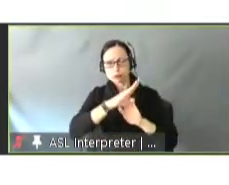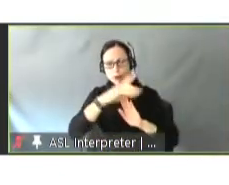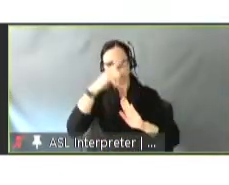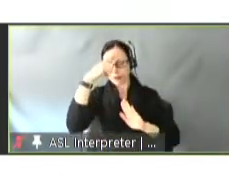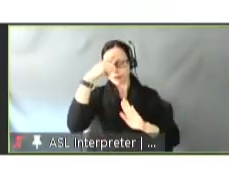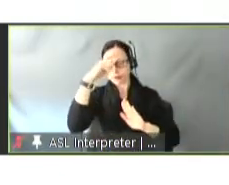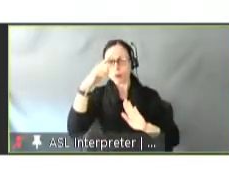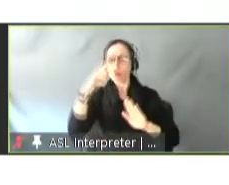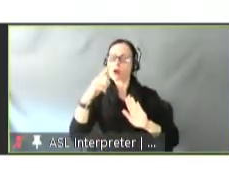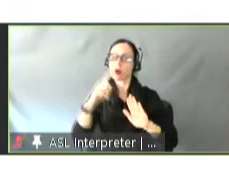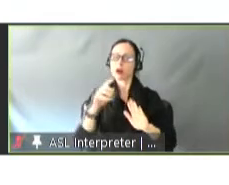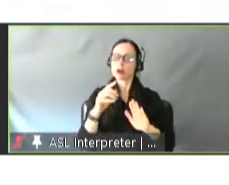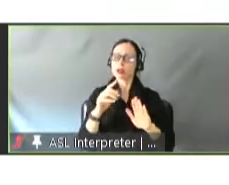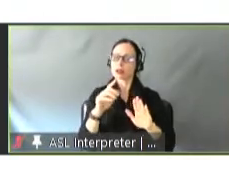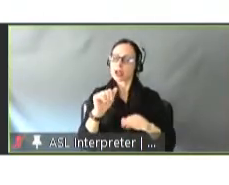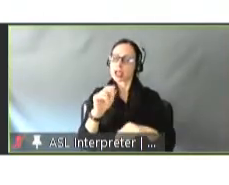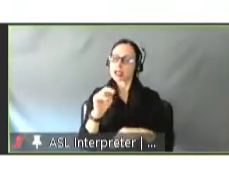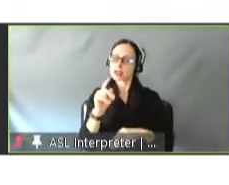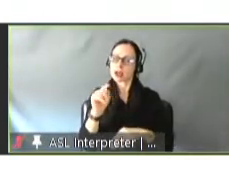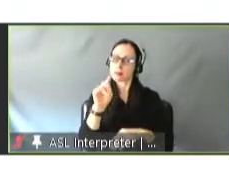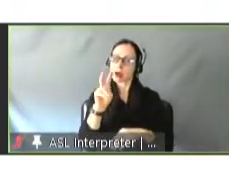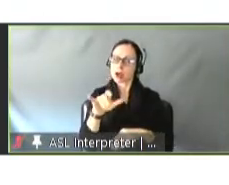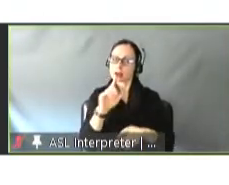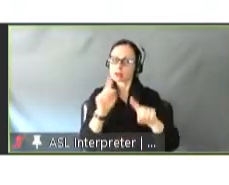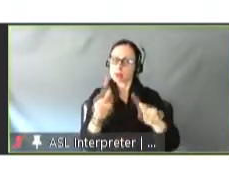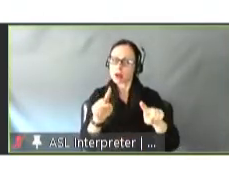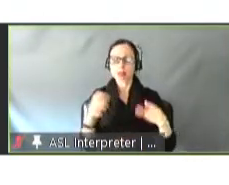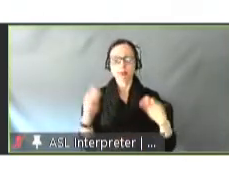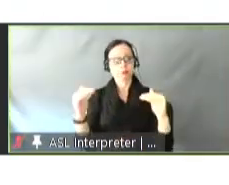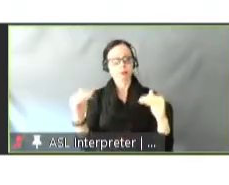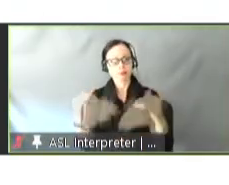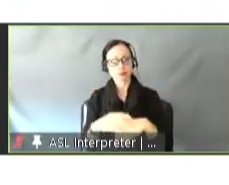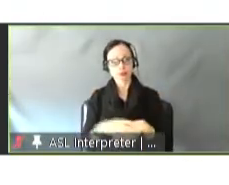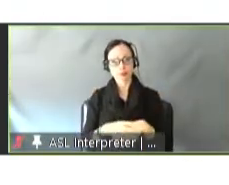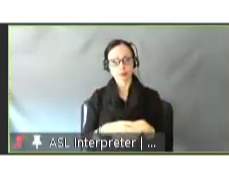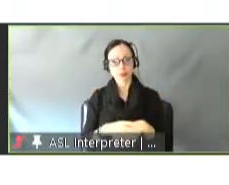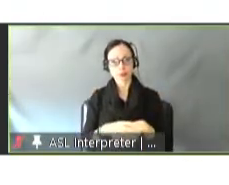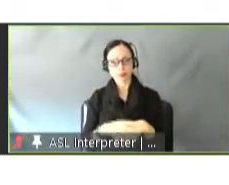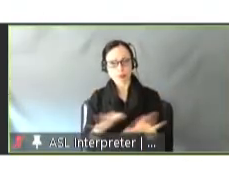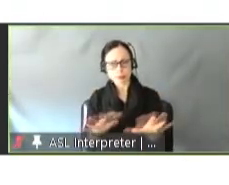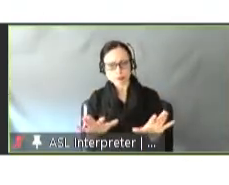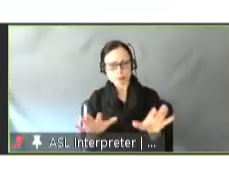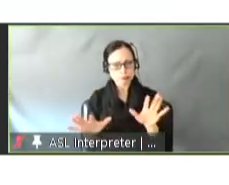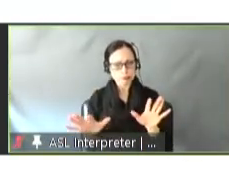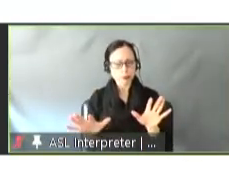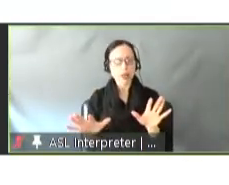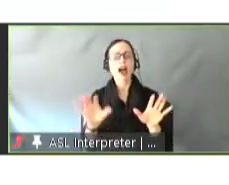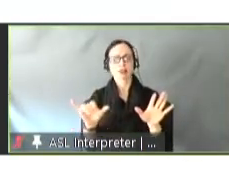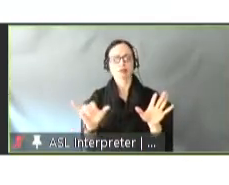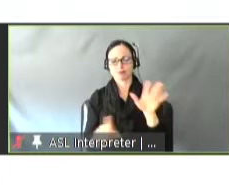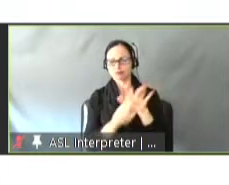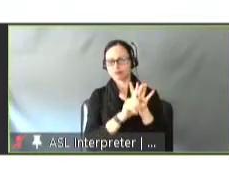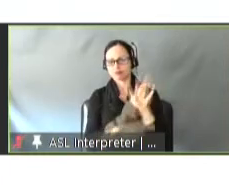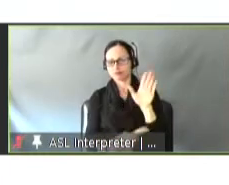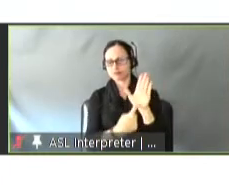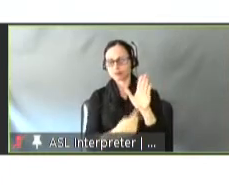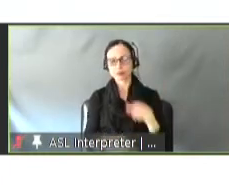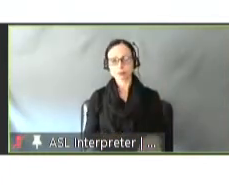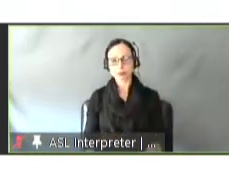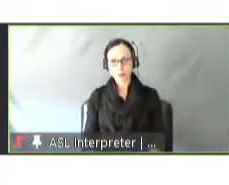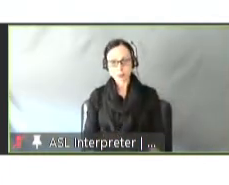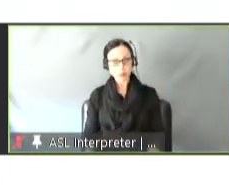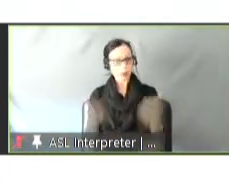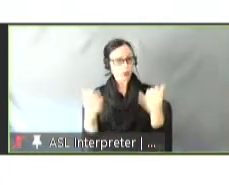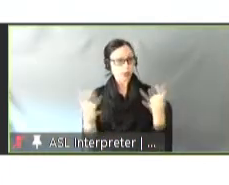Next. But where we -- there's -- but where we are now is where we have seen,